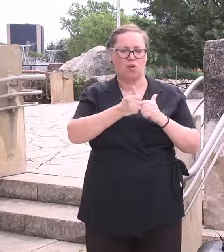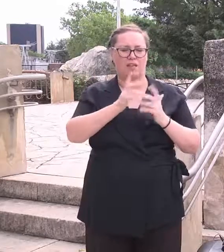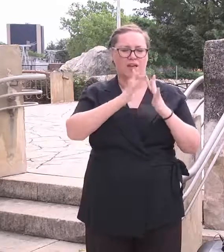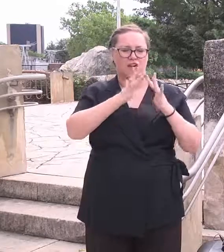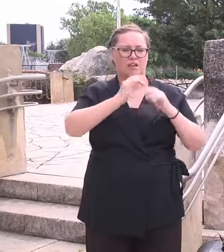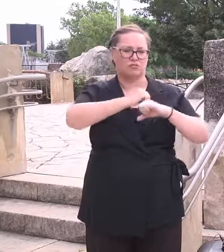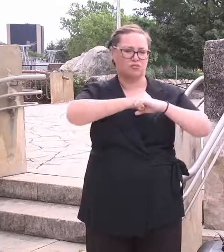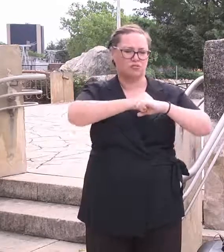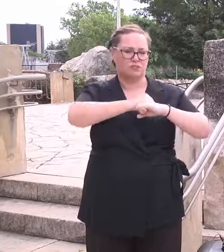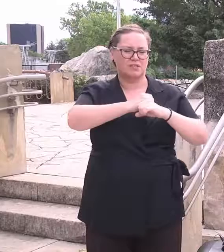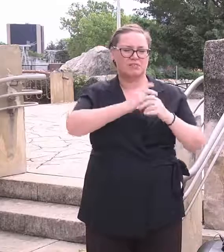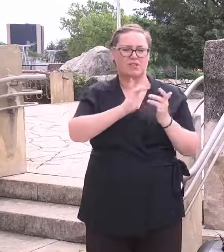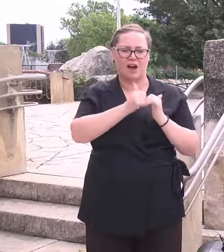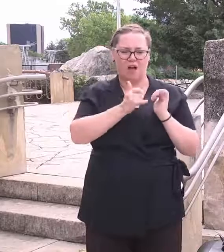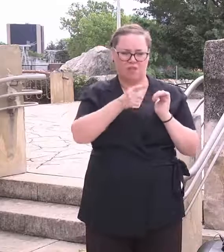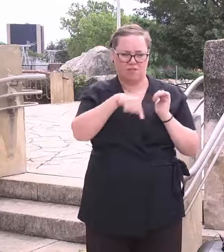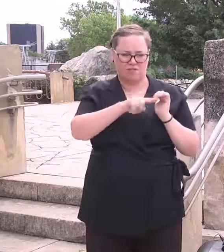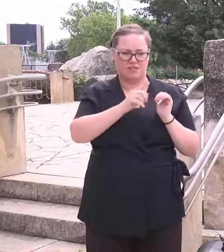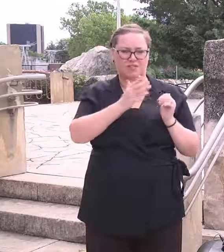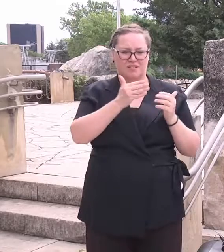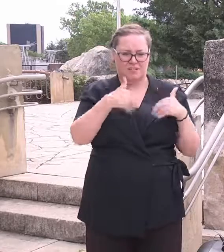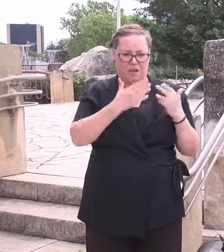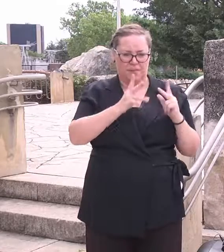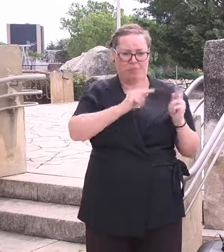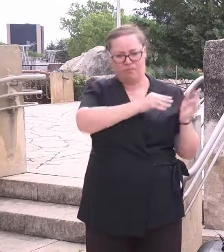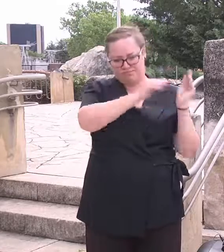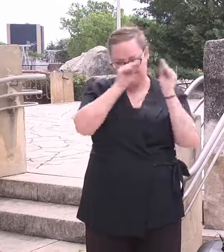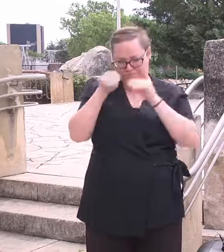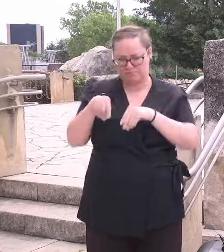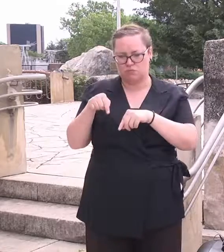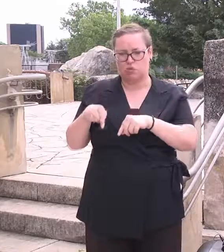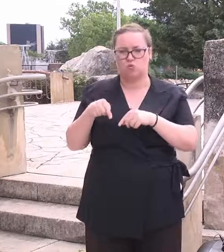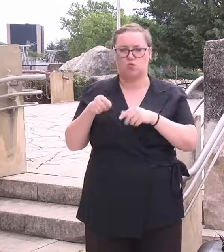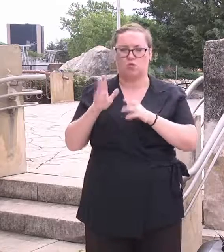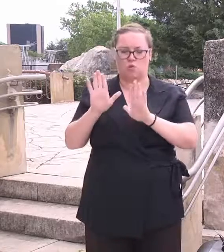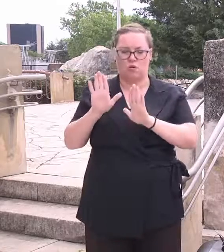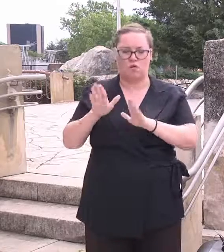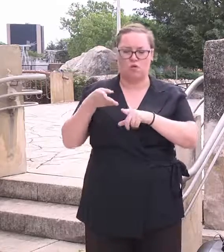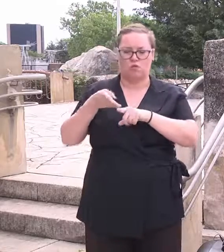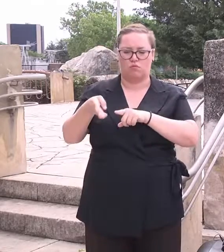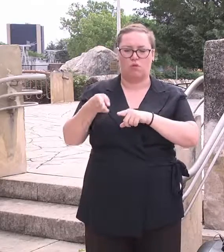how do we get these young people into these career opportunities so again really really critical that